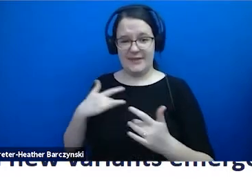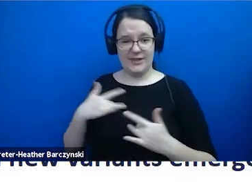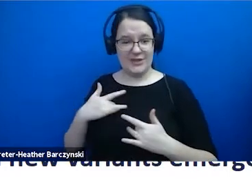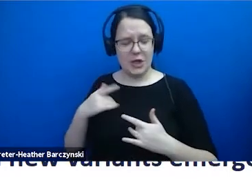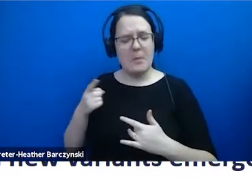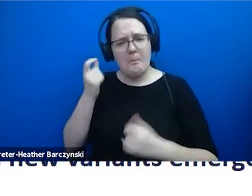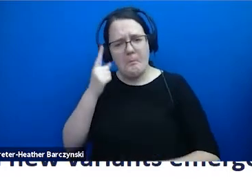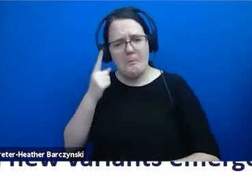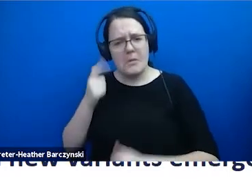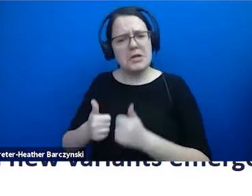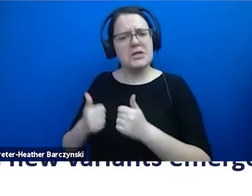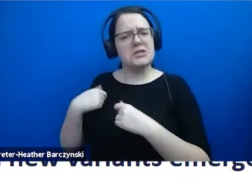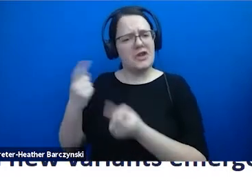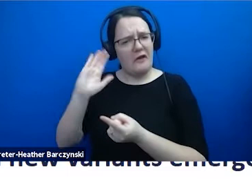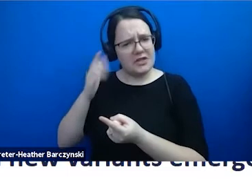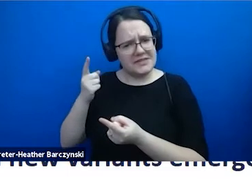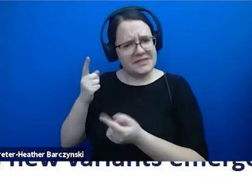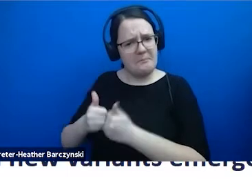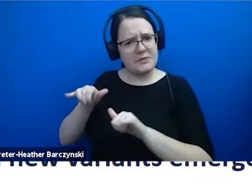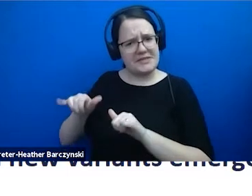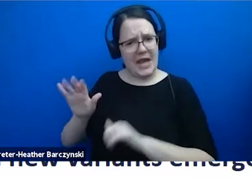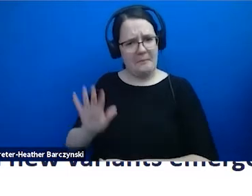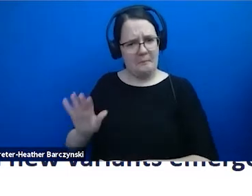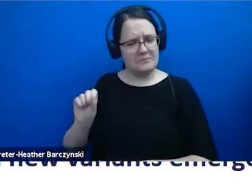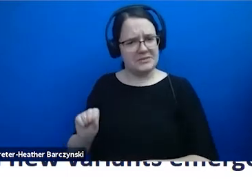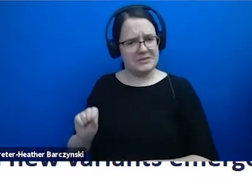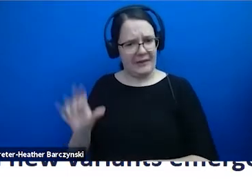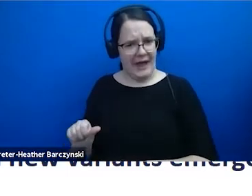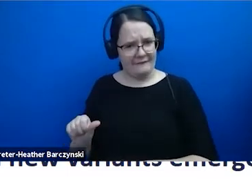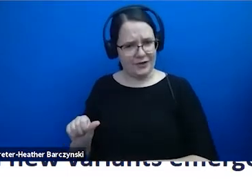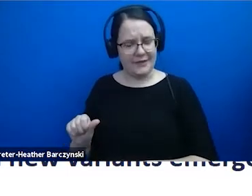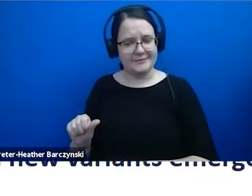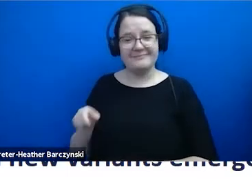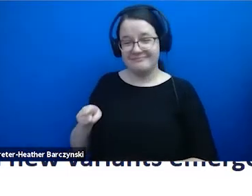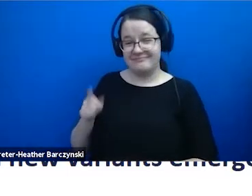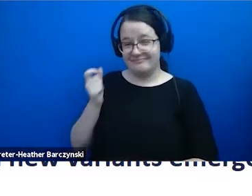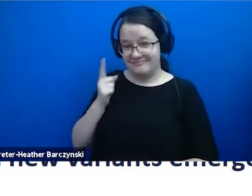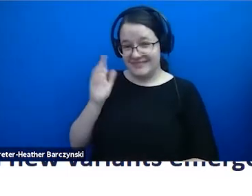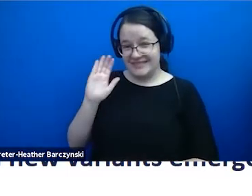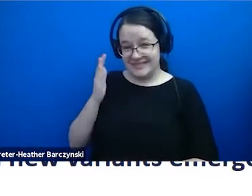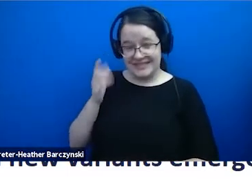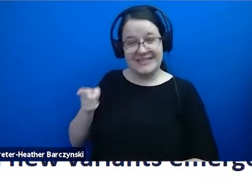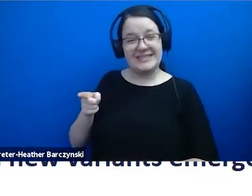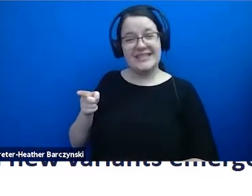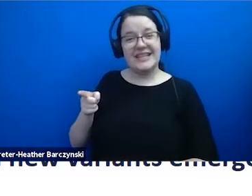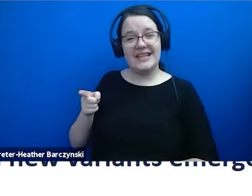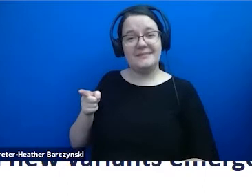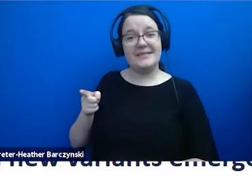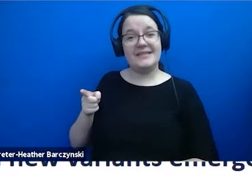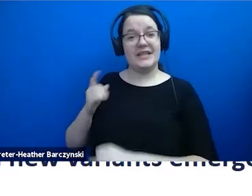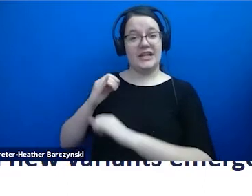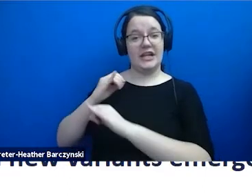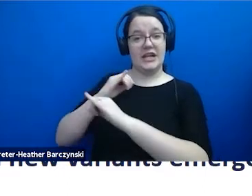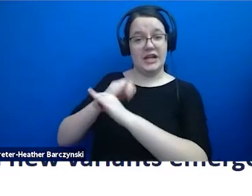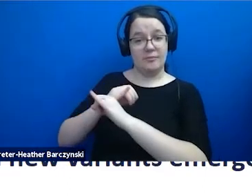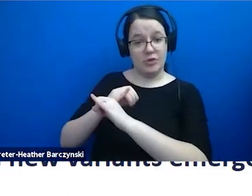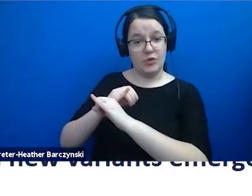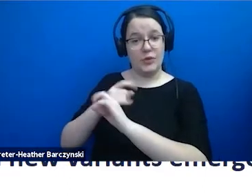yet as far as we know but it does seem to be able to evade immunity conveyed by infection